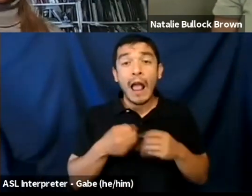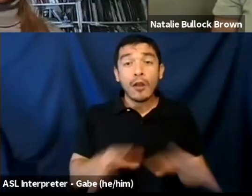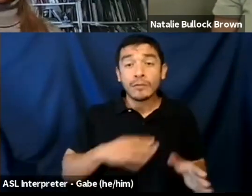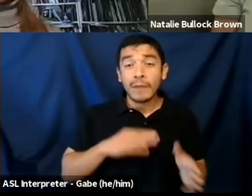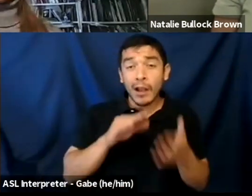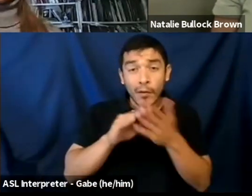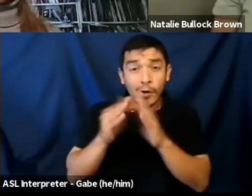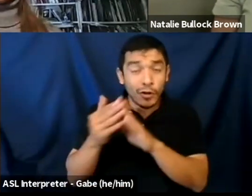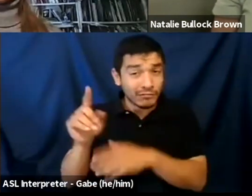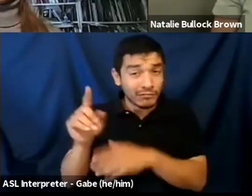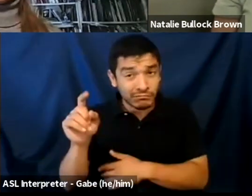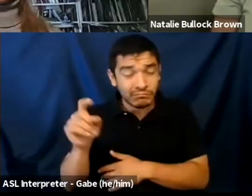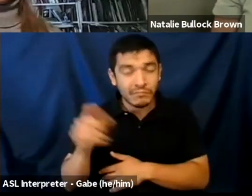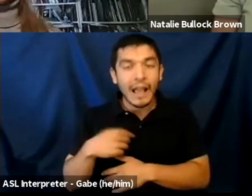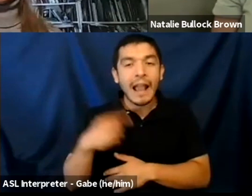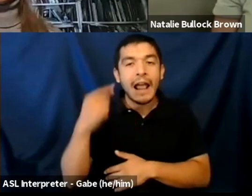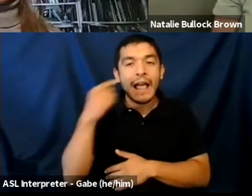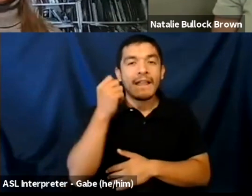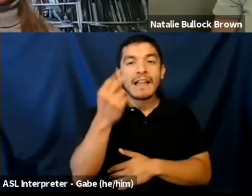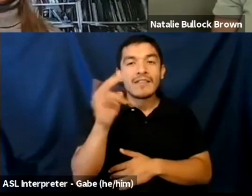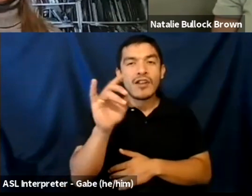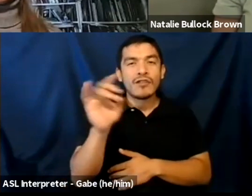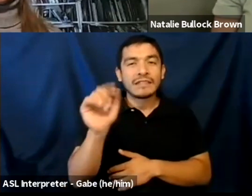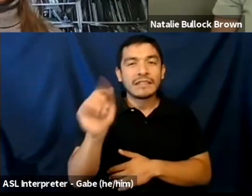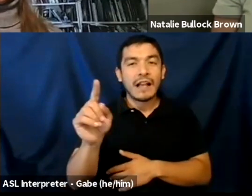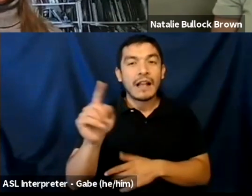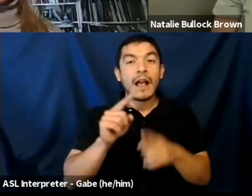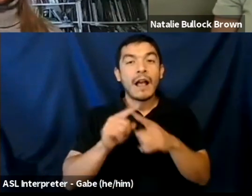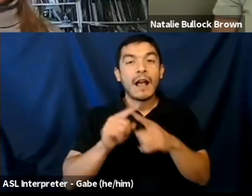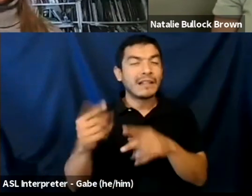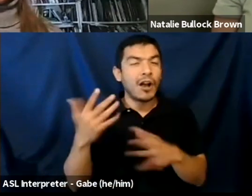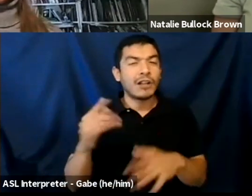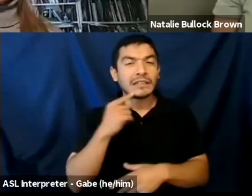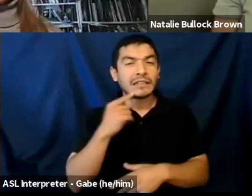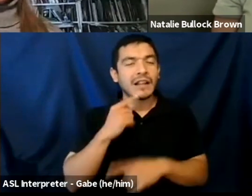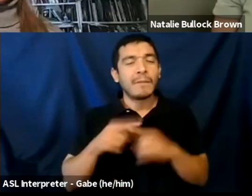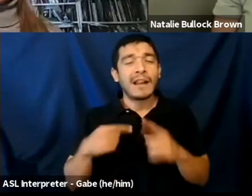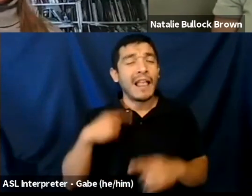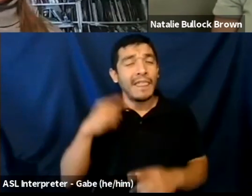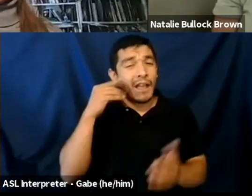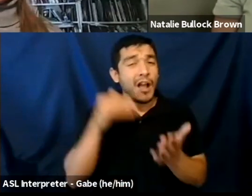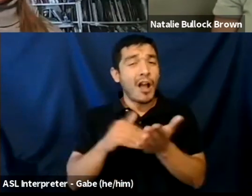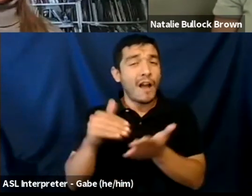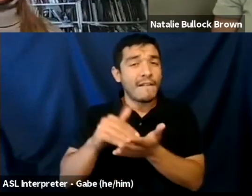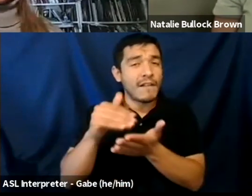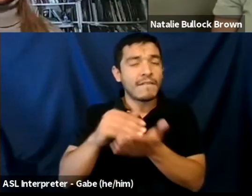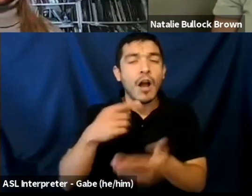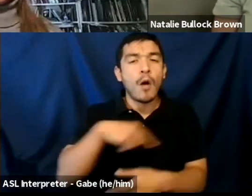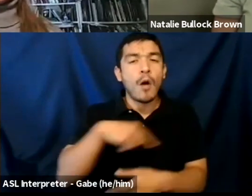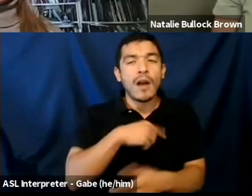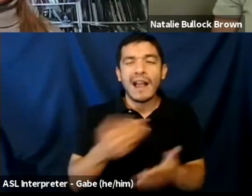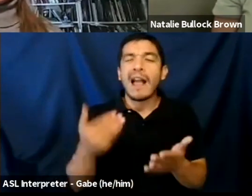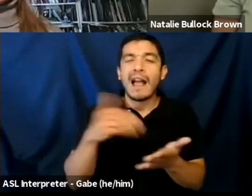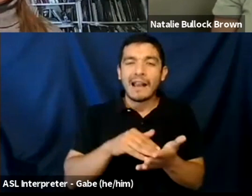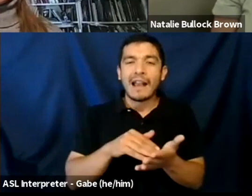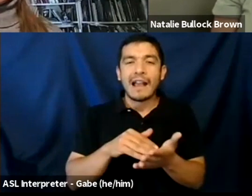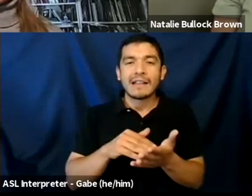And I think Sherizaan had mentioned this, but oftentimes we, again, going back to my social worker hat,